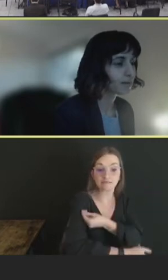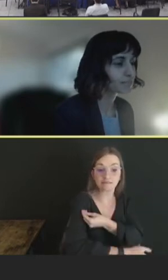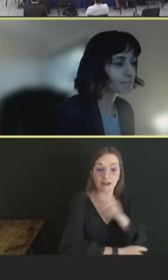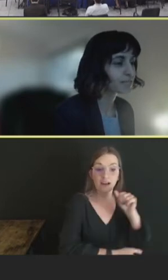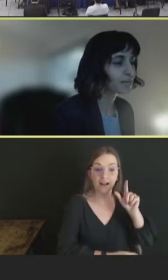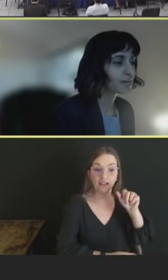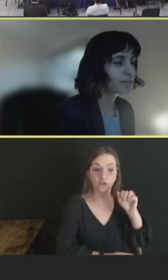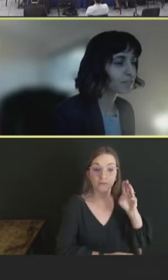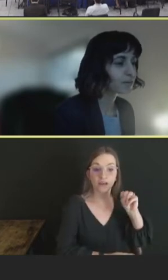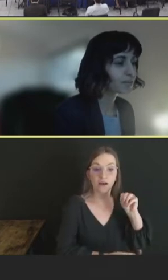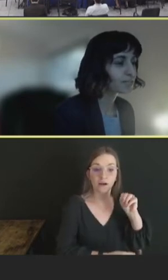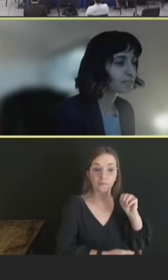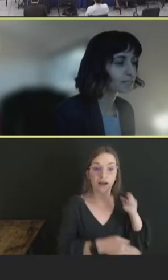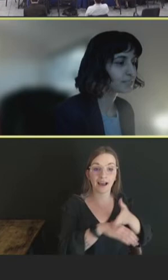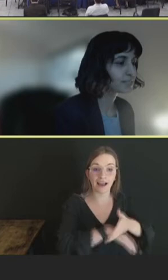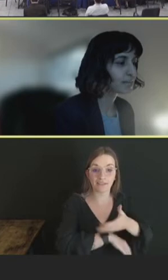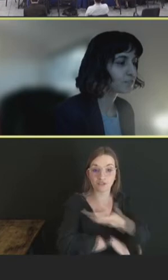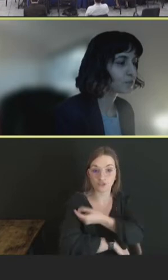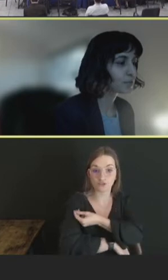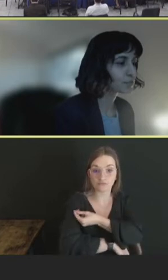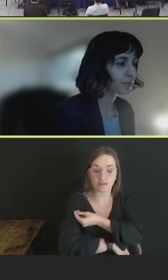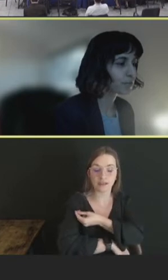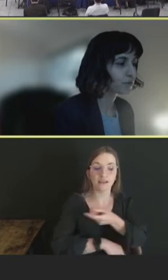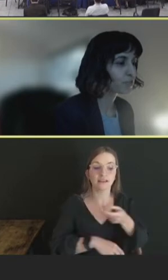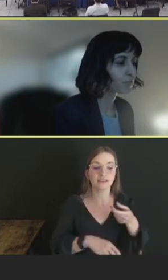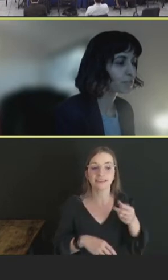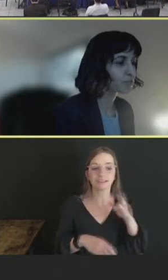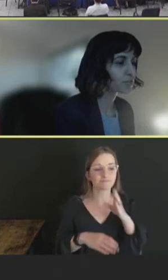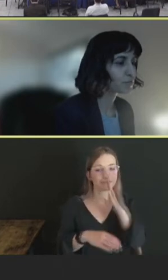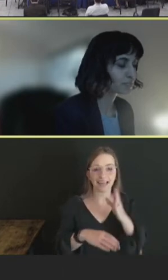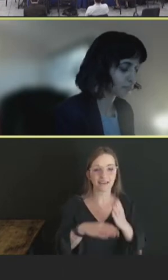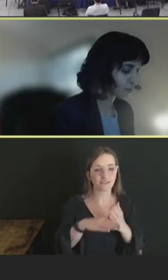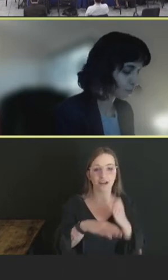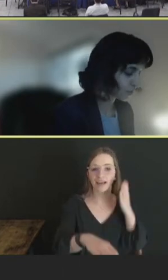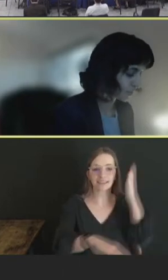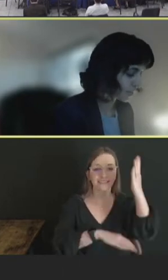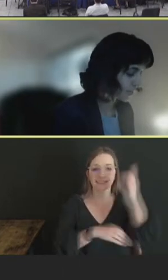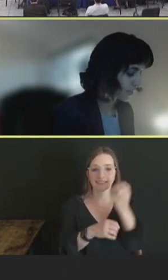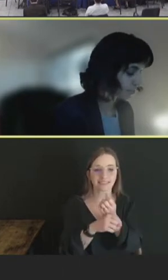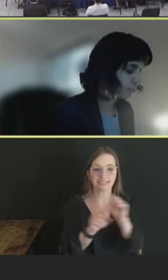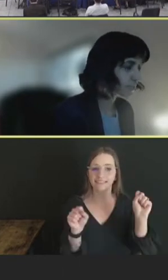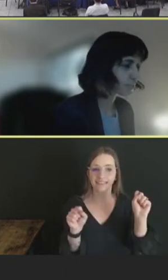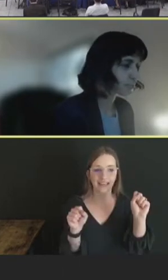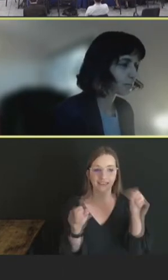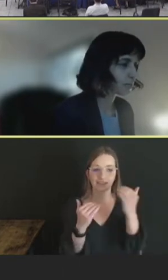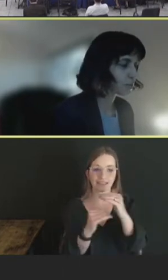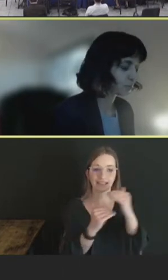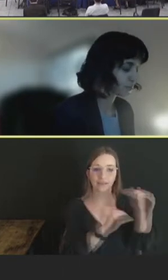vaccines never exceeds safe in U.S. regulatory thresholds based on orally ingested aluminum.